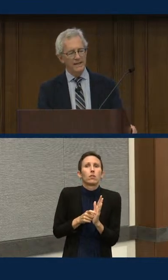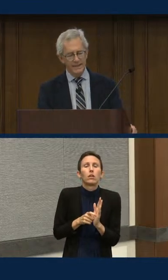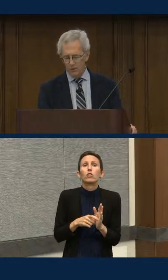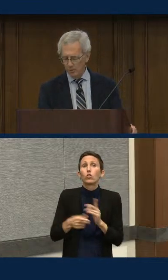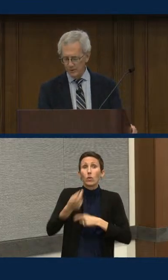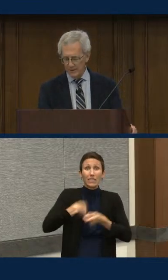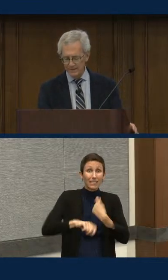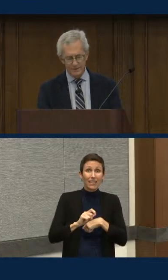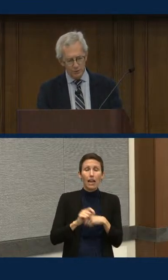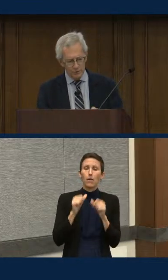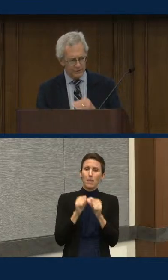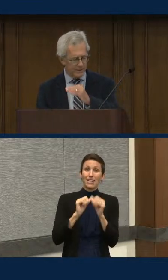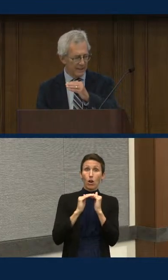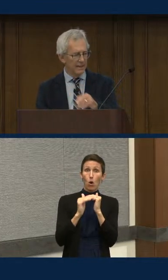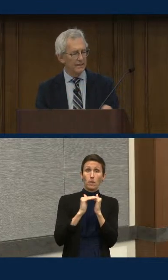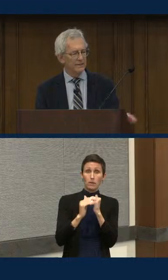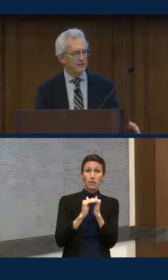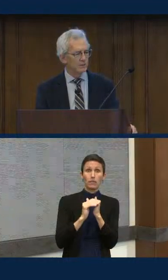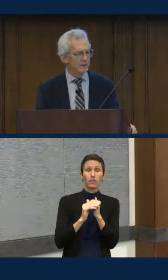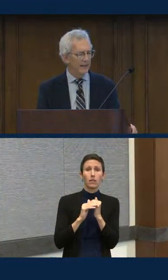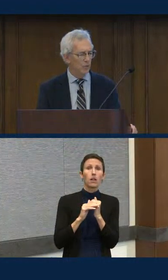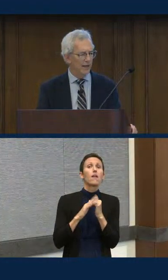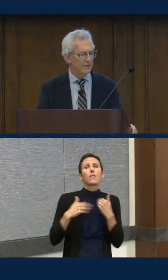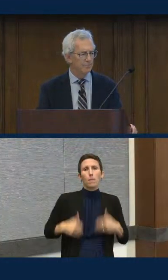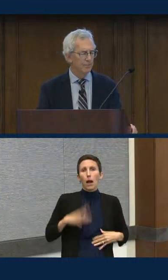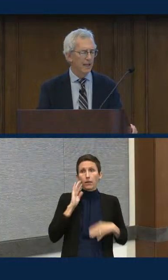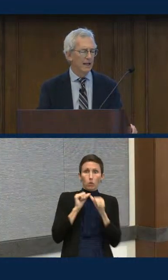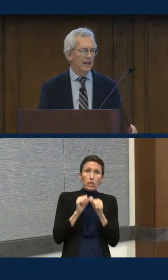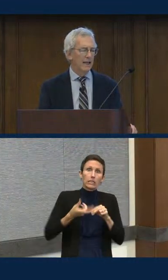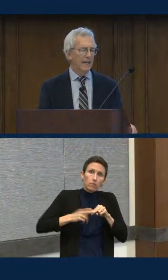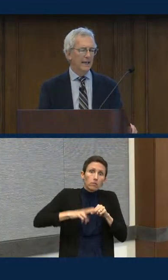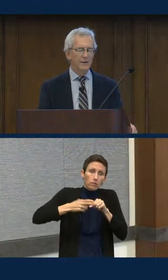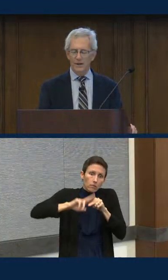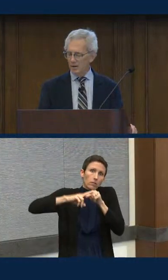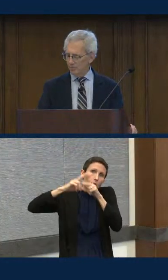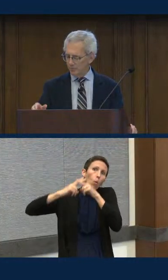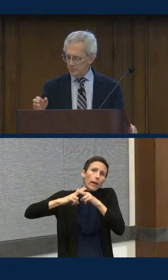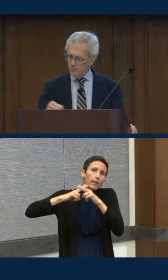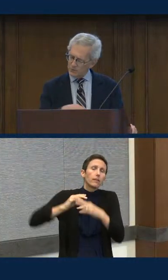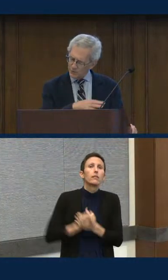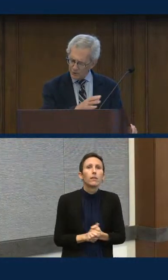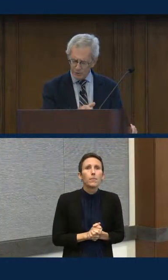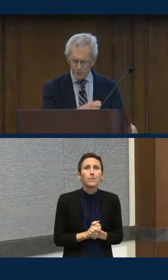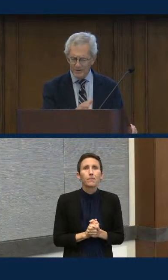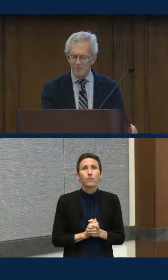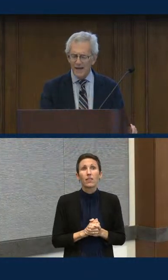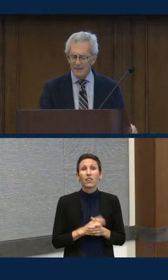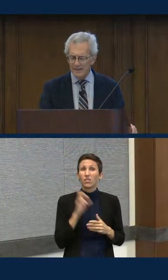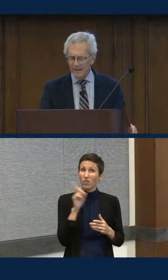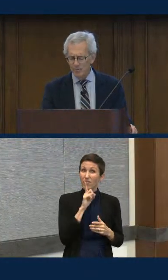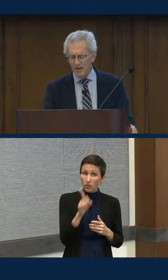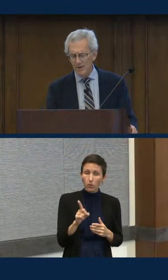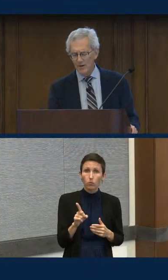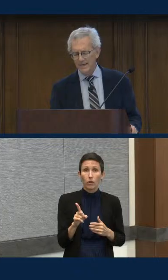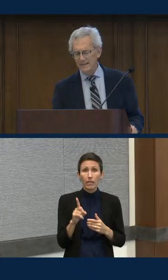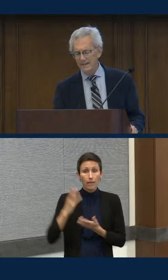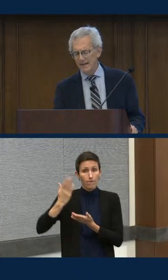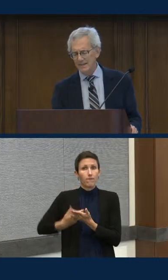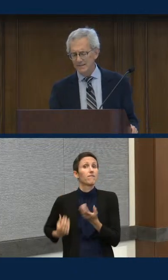than homeostasis you continue to gain weight. And so this was really